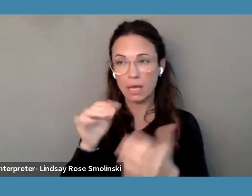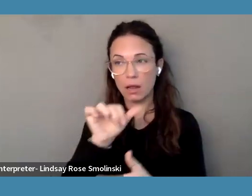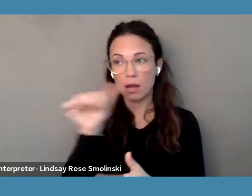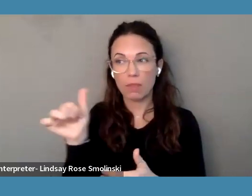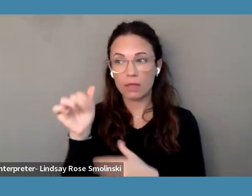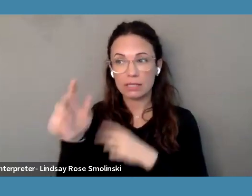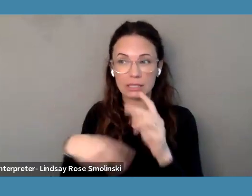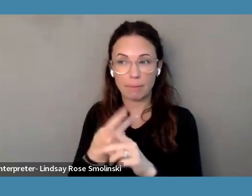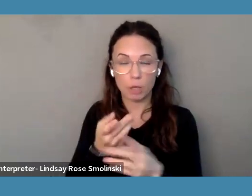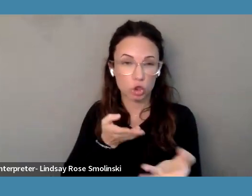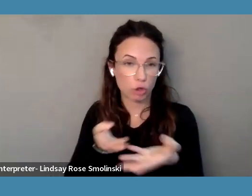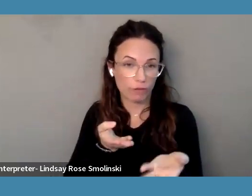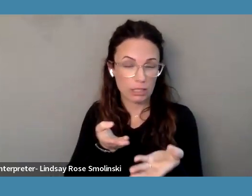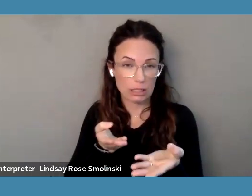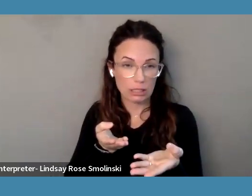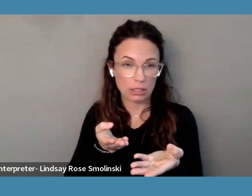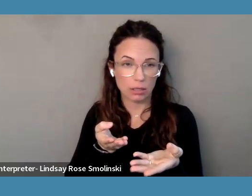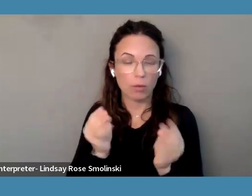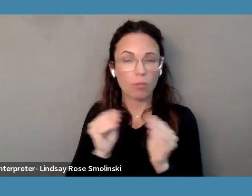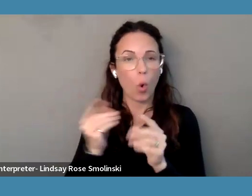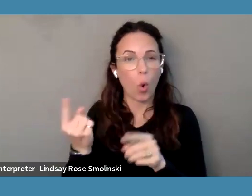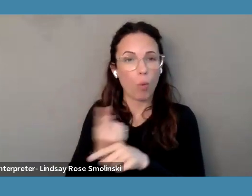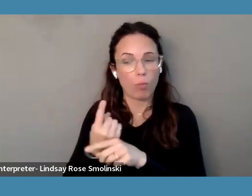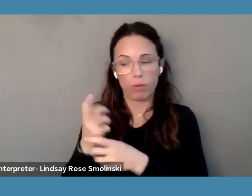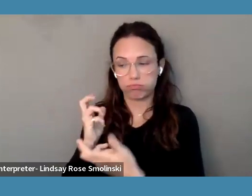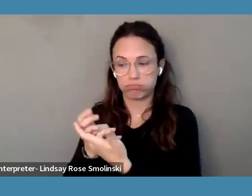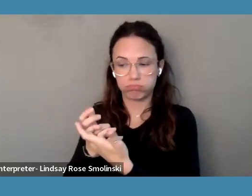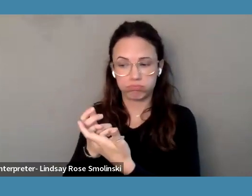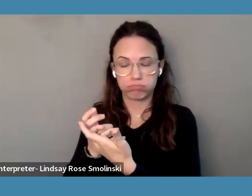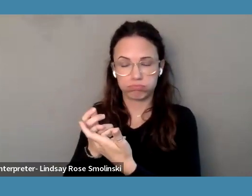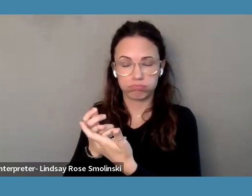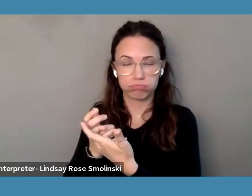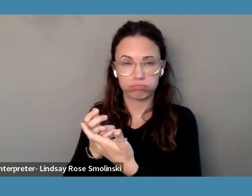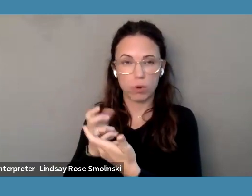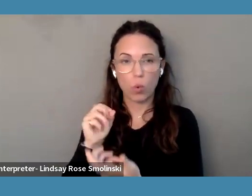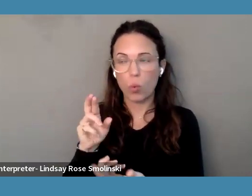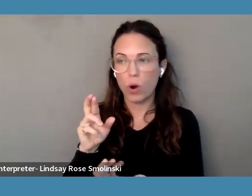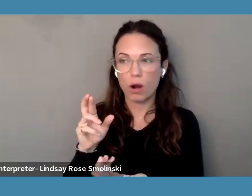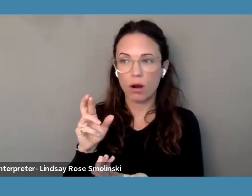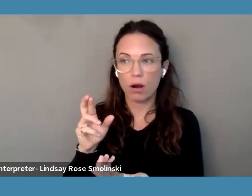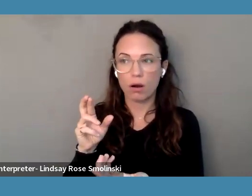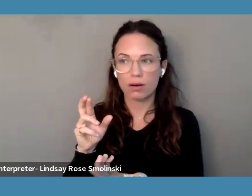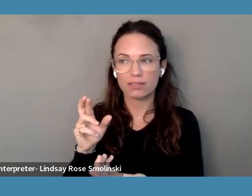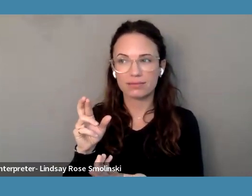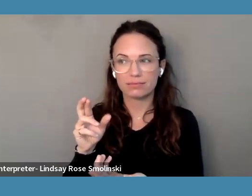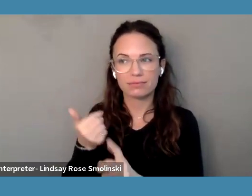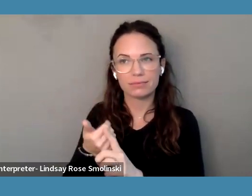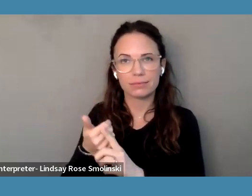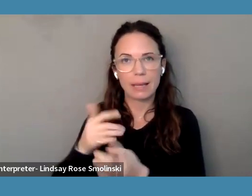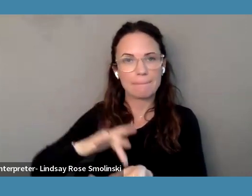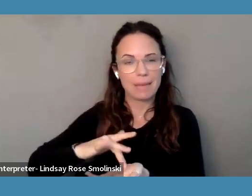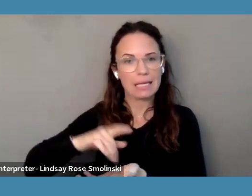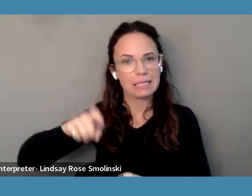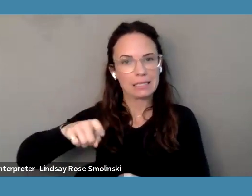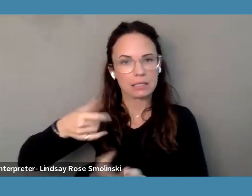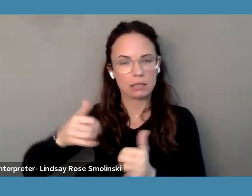that is more appropriate or is medically necessary, then you can request,